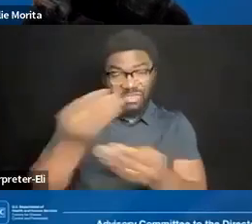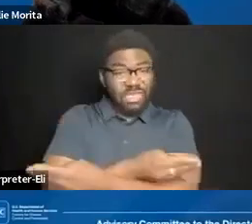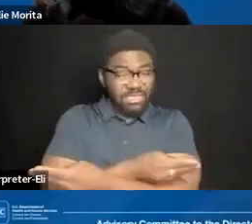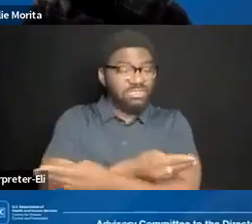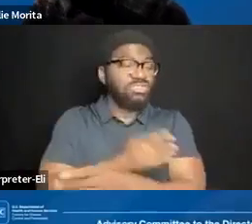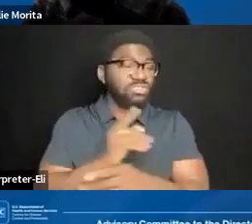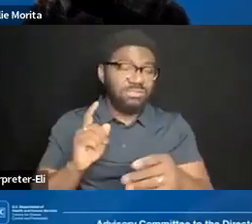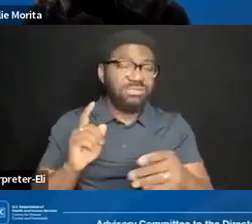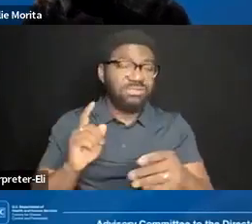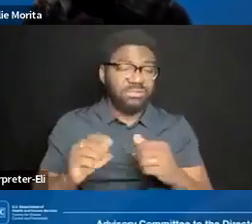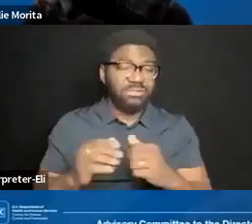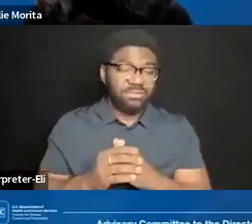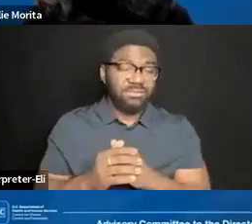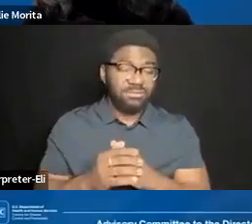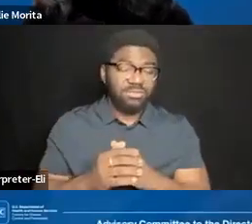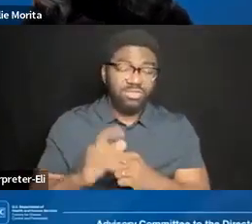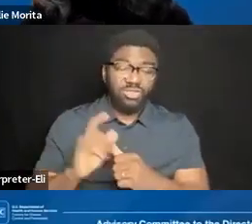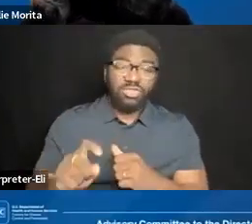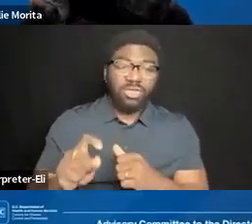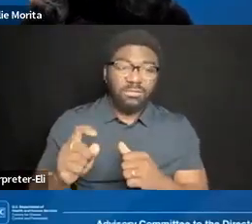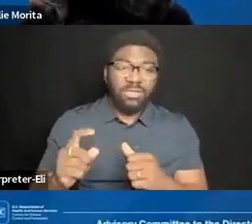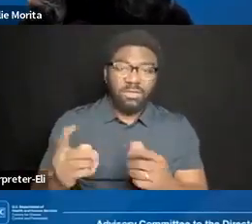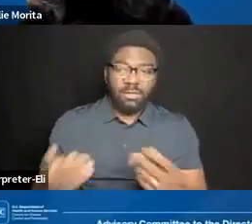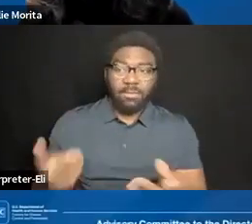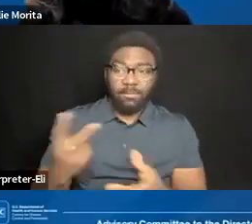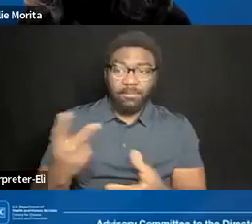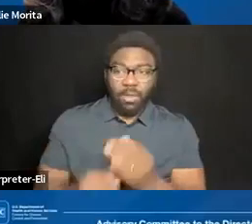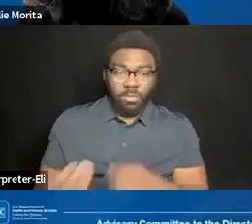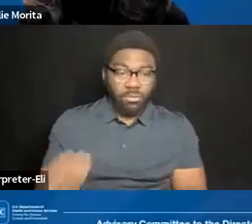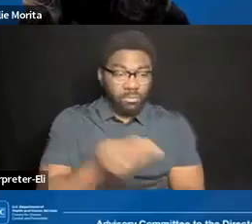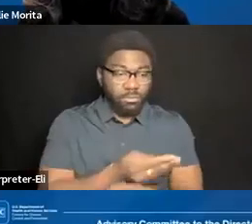We can be aligned on that the better. So there's effort there.